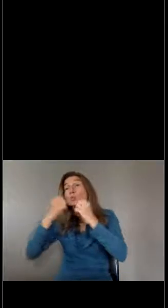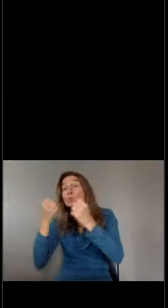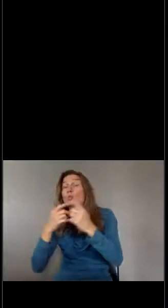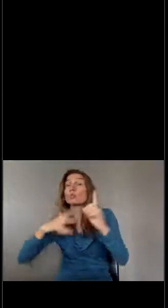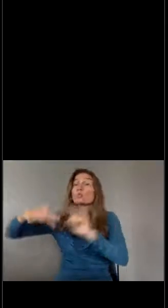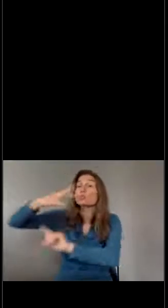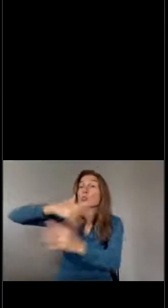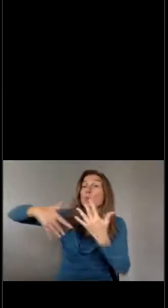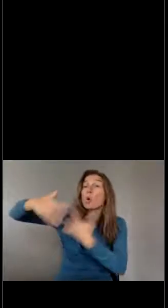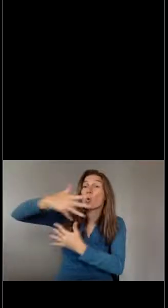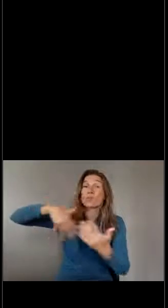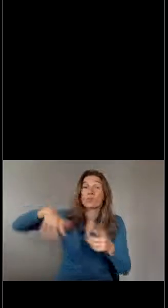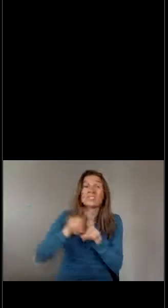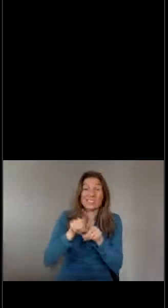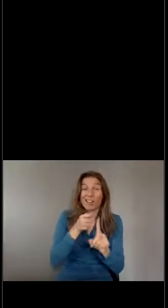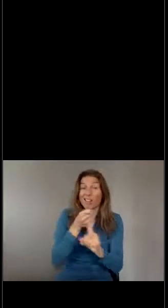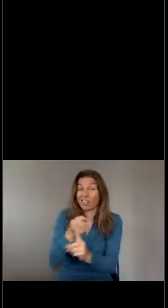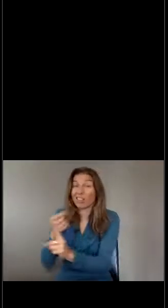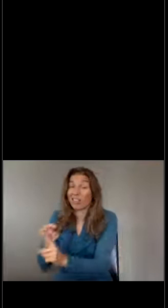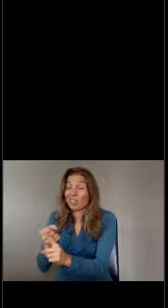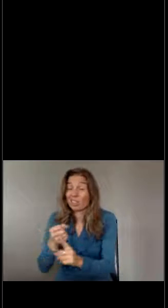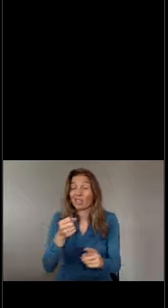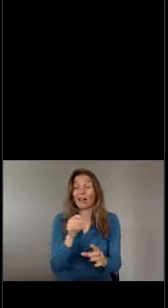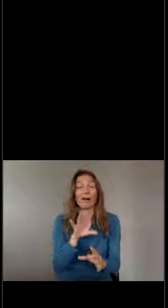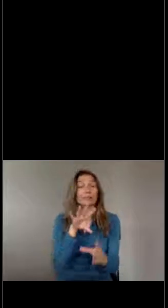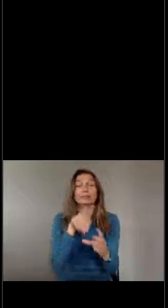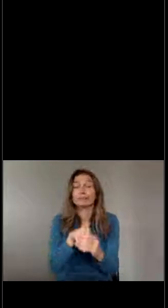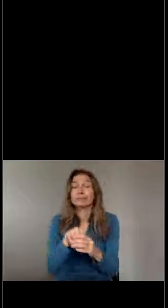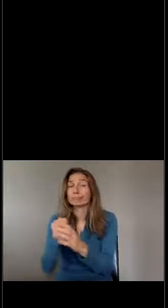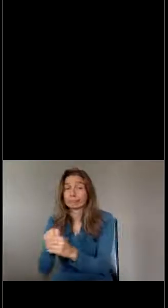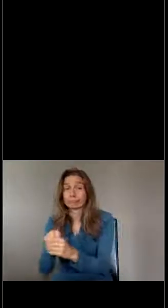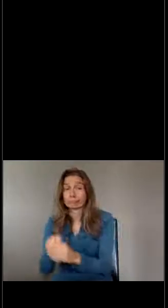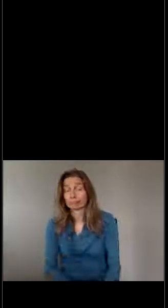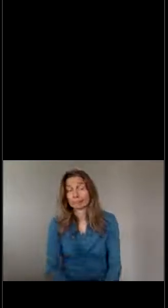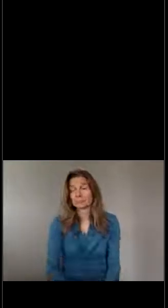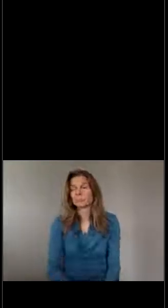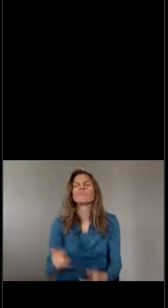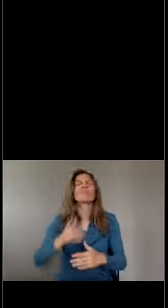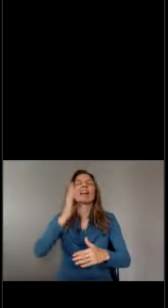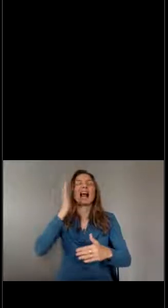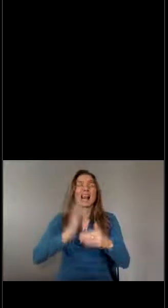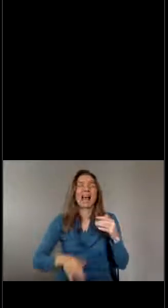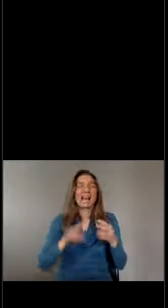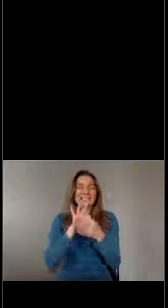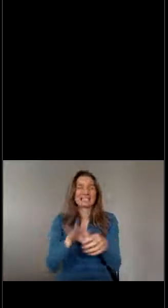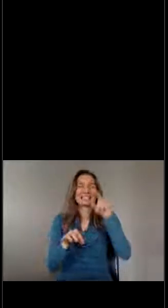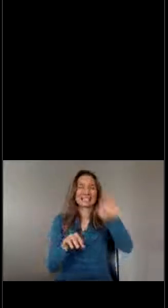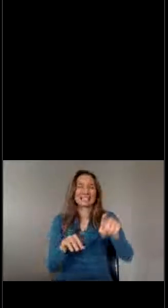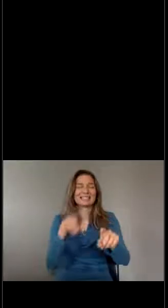I wanted to end with a discussion of social protection. So social protection was a dominant strategy